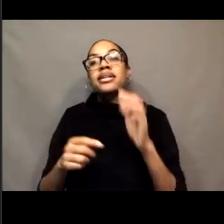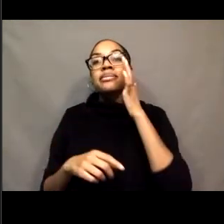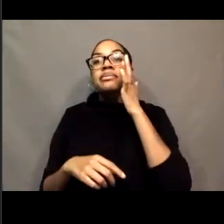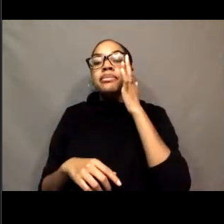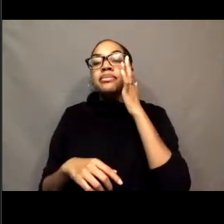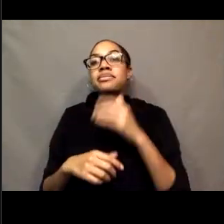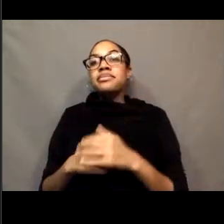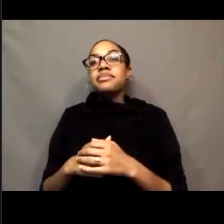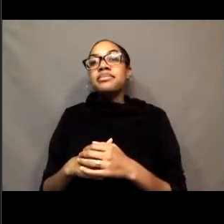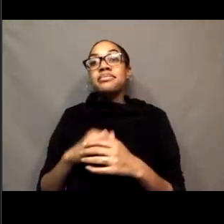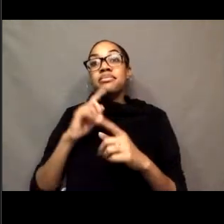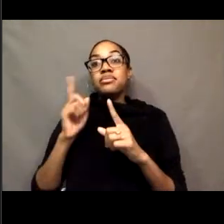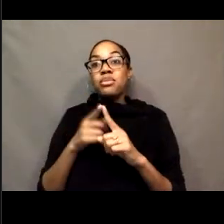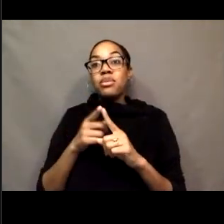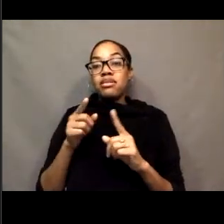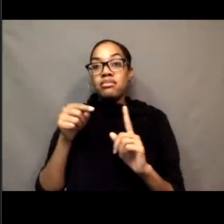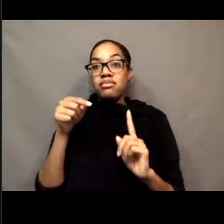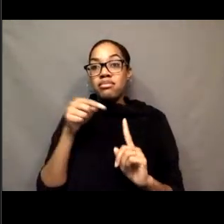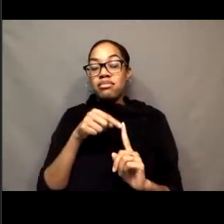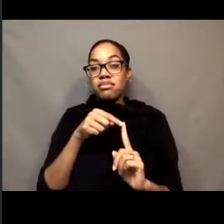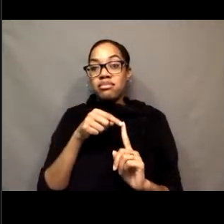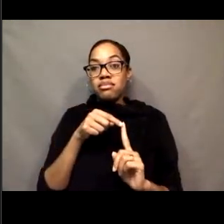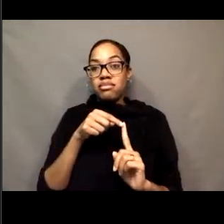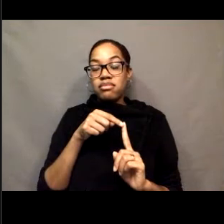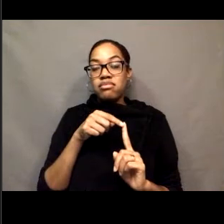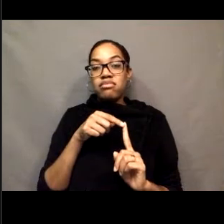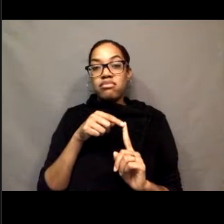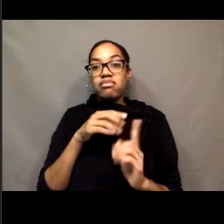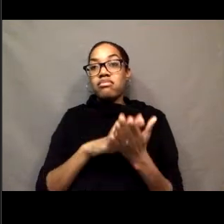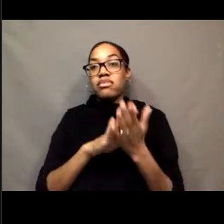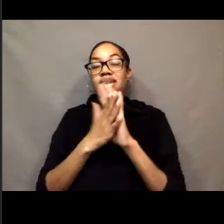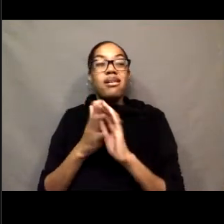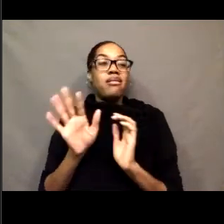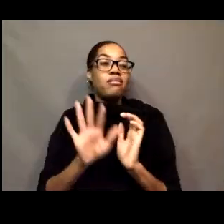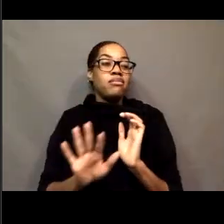by the time abalone are about one millimeter in size.